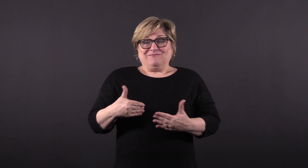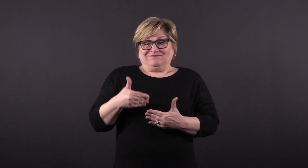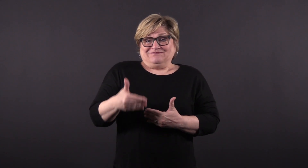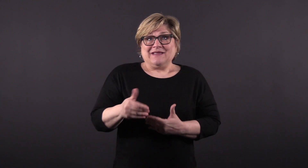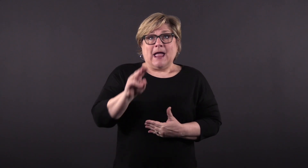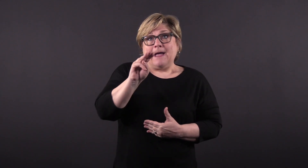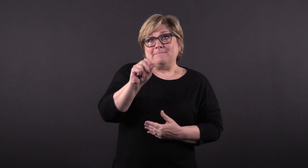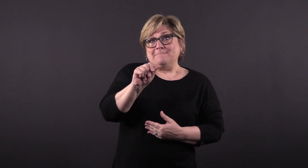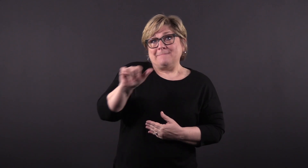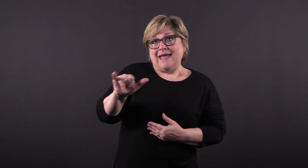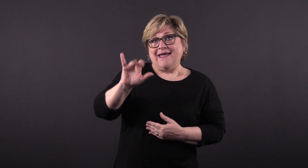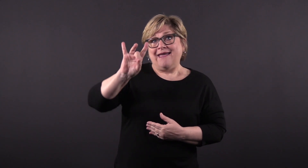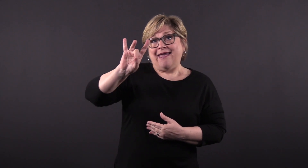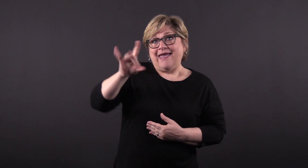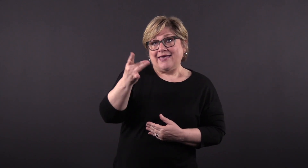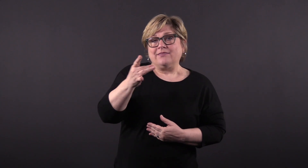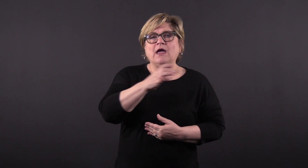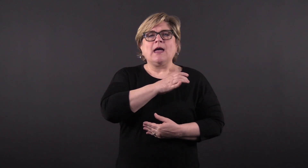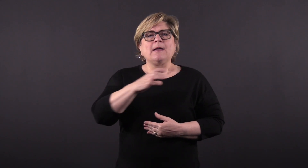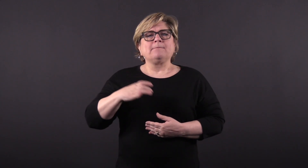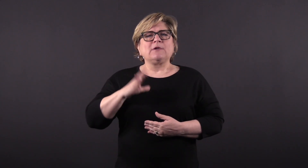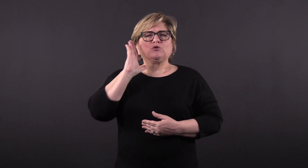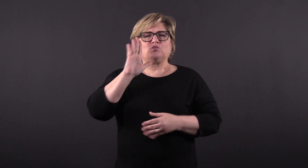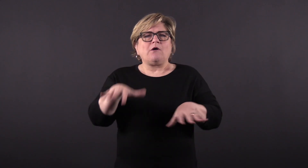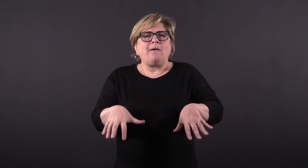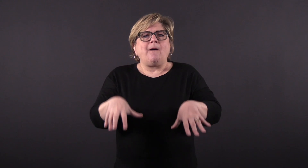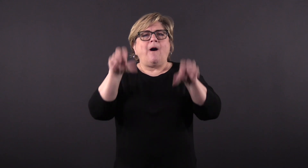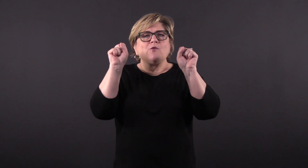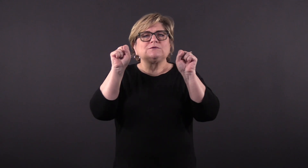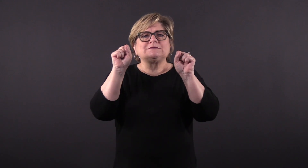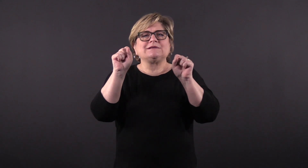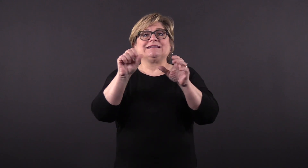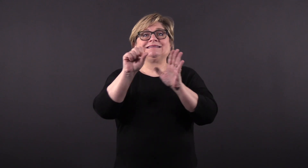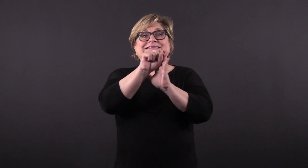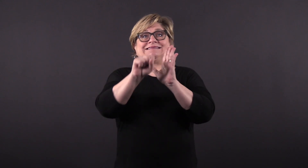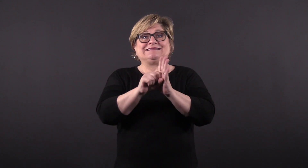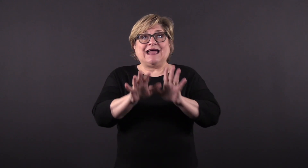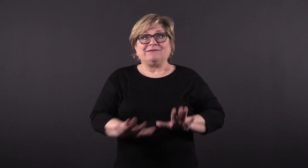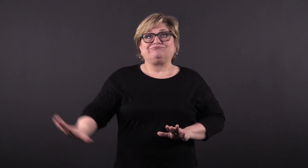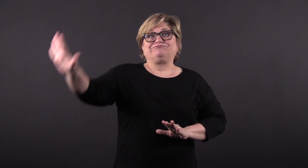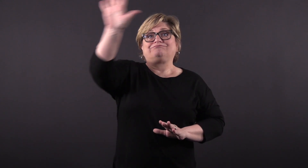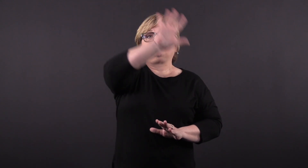Then on May 8th, the Commission hosted a statewide summit